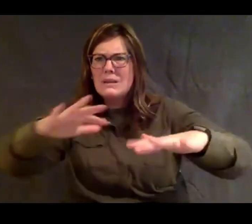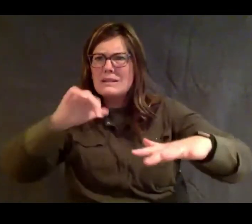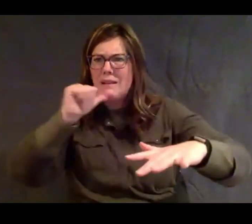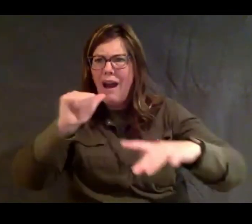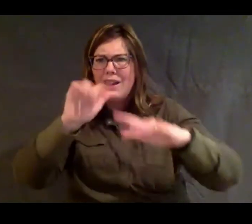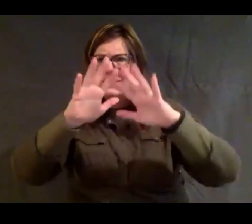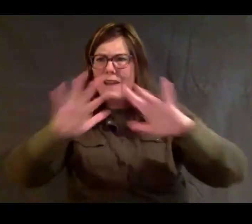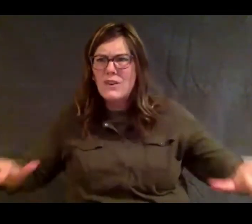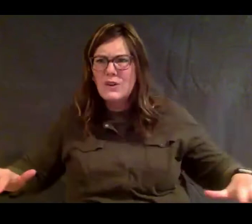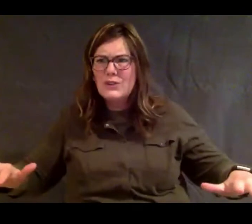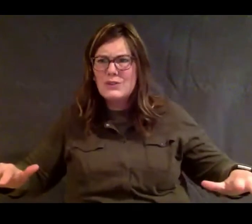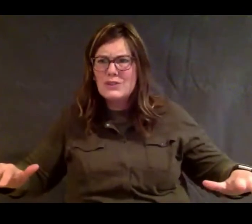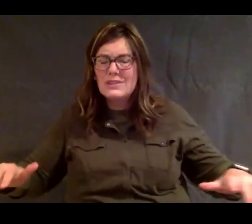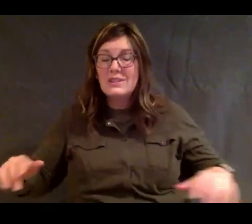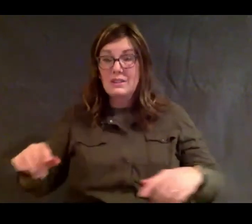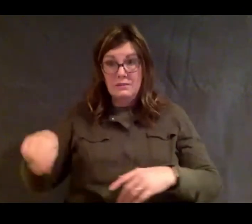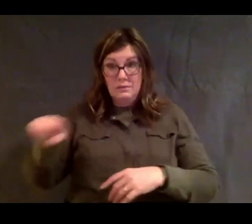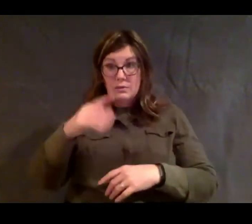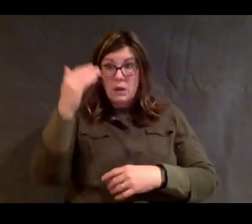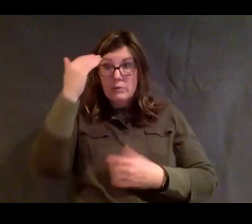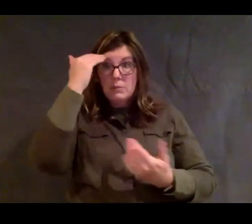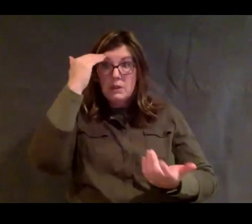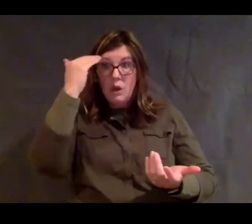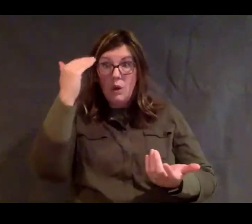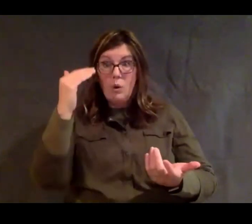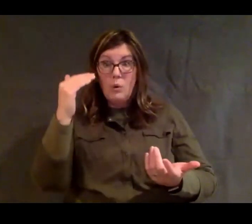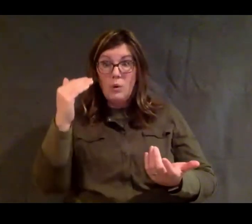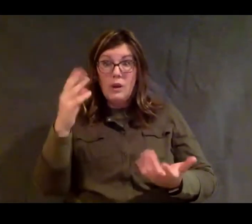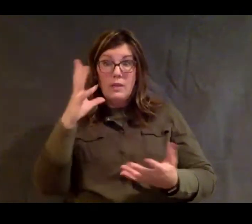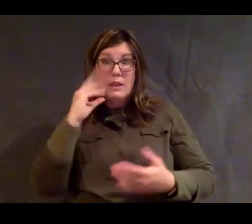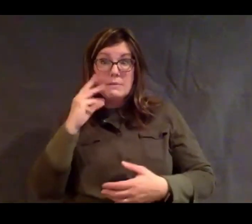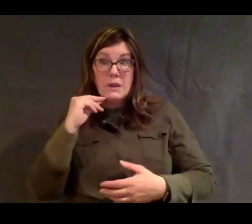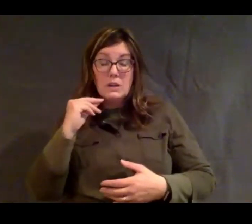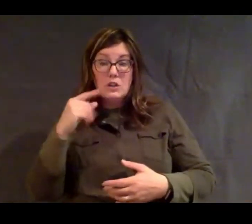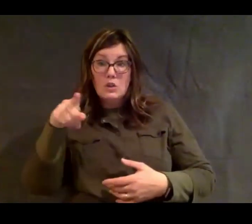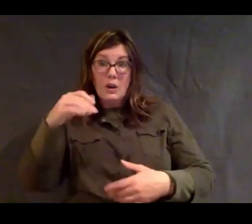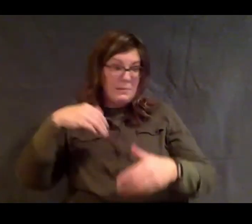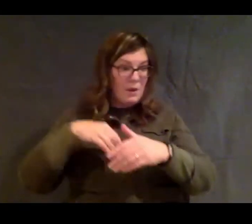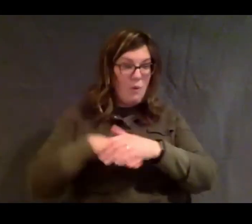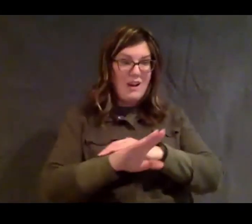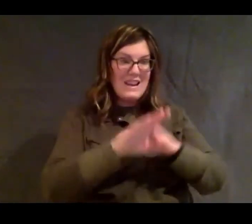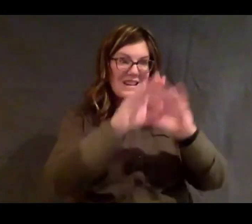the experience of being told that you're going to walk into a place that's diverse or being shown